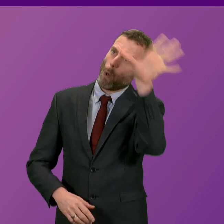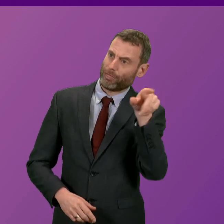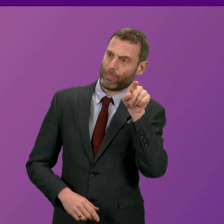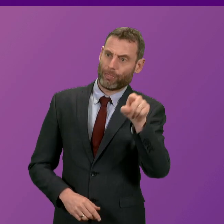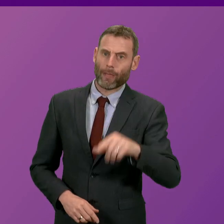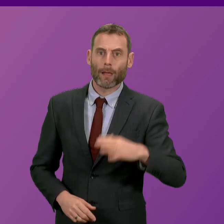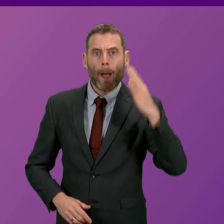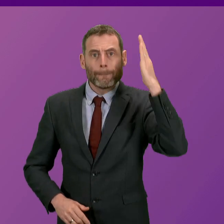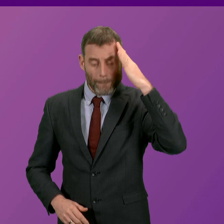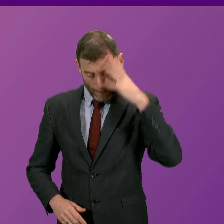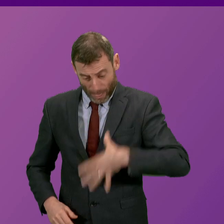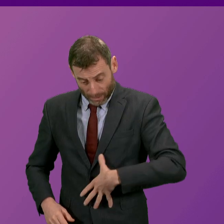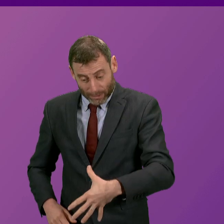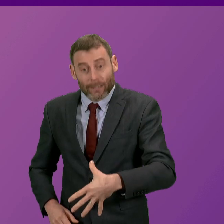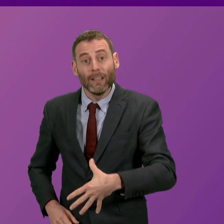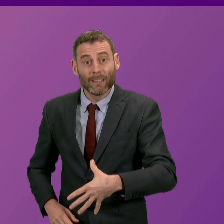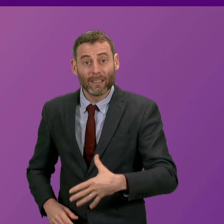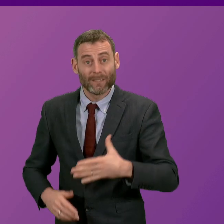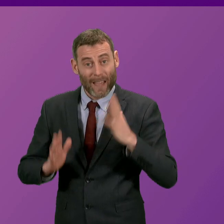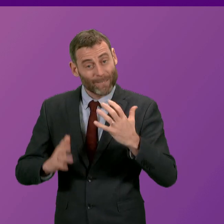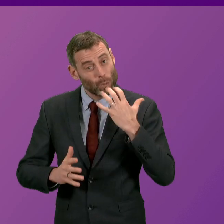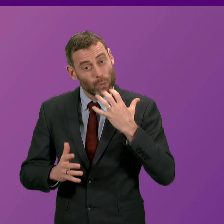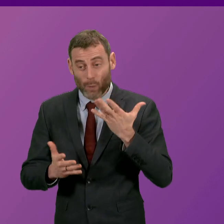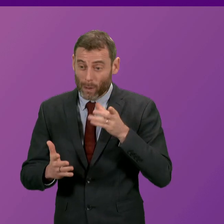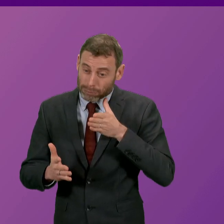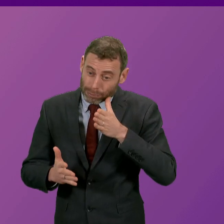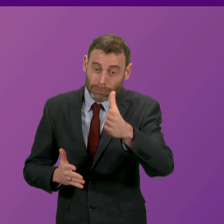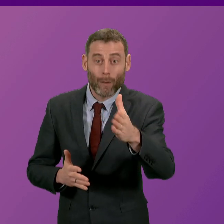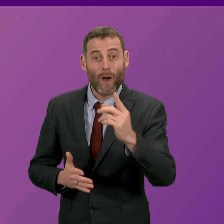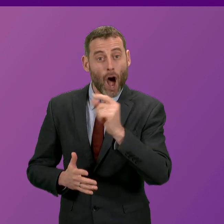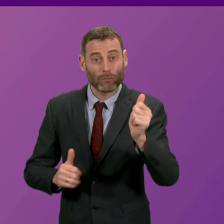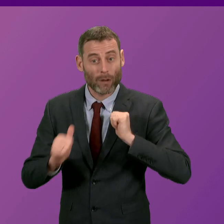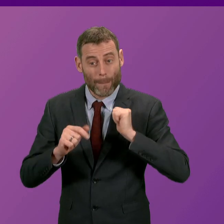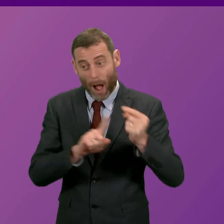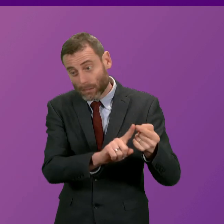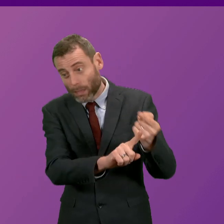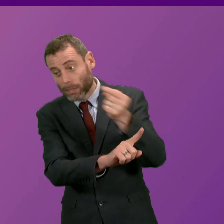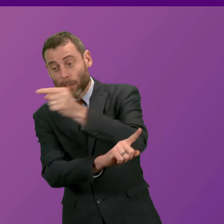to travel 100 miles through snow and ice to give birth in Inverness. An investigation by